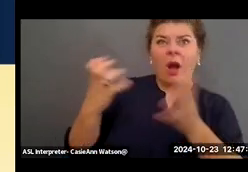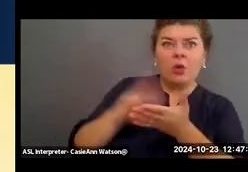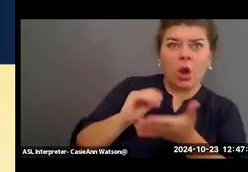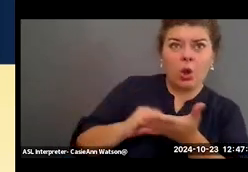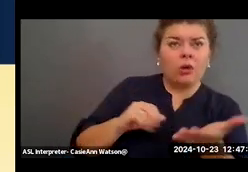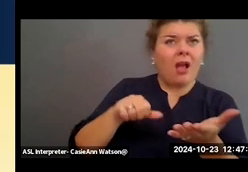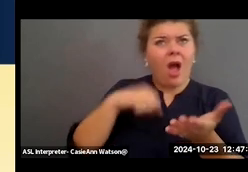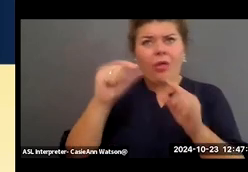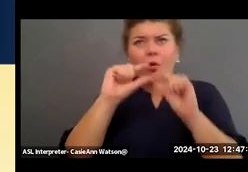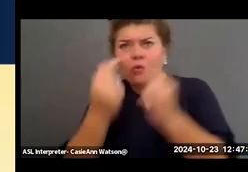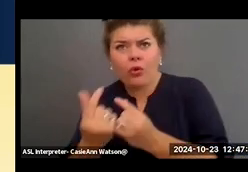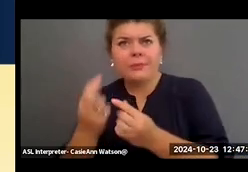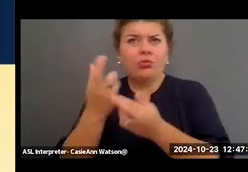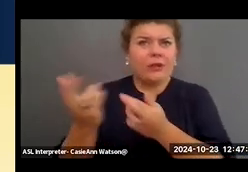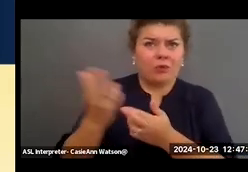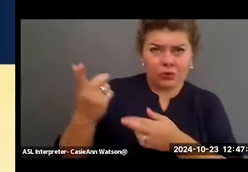Are there any groups or resources you know of?